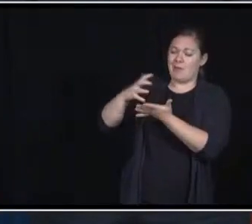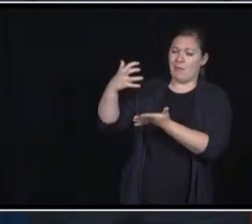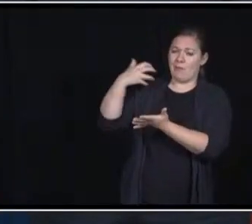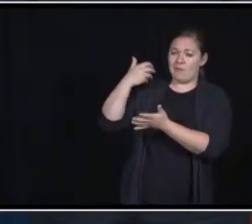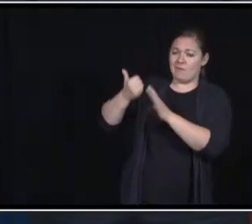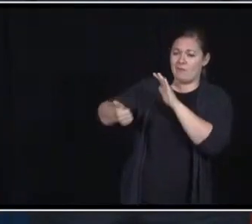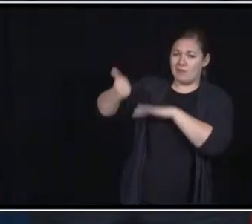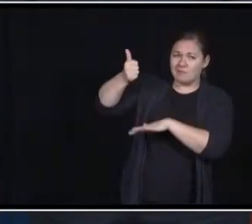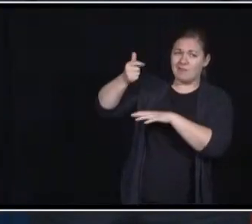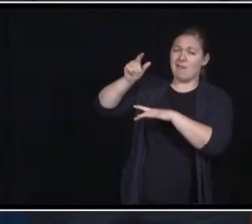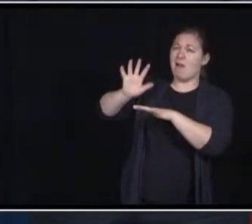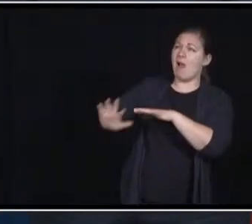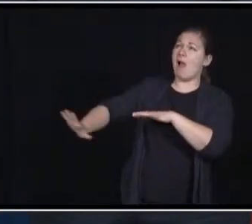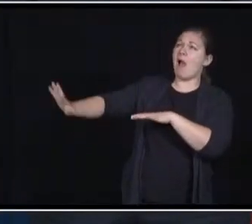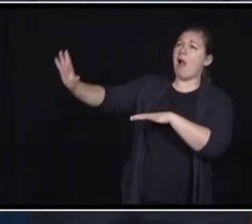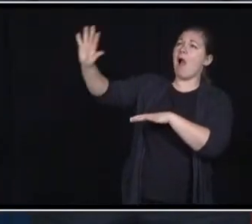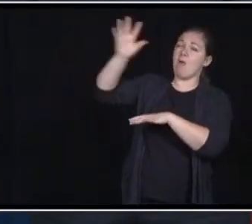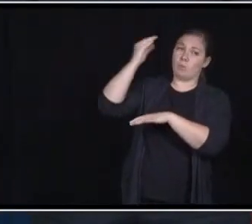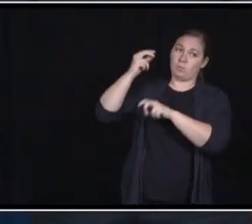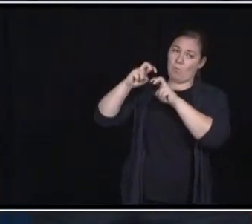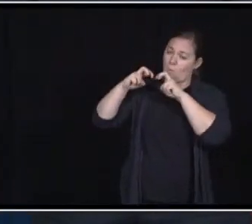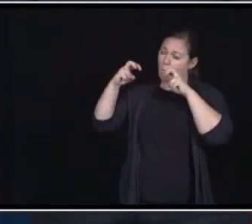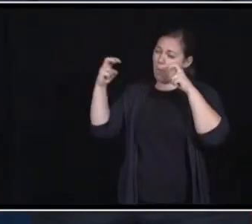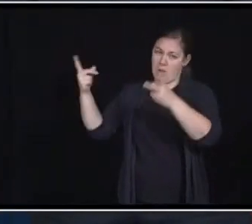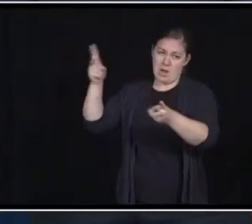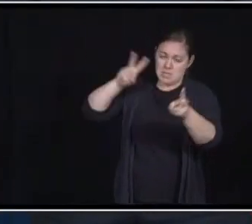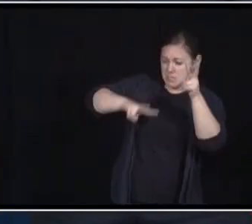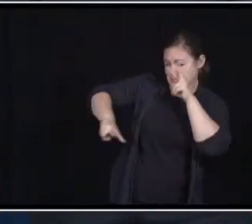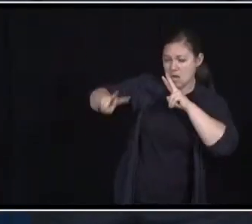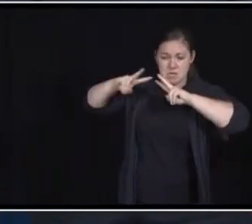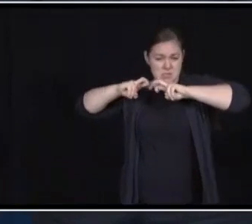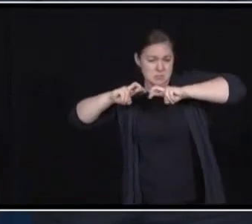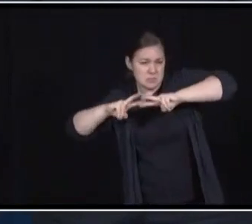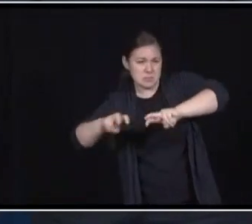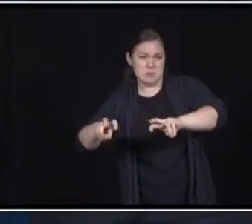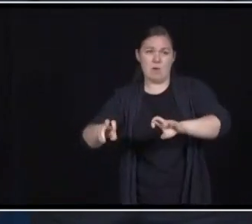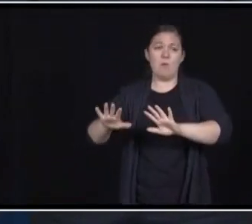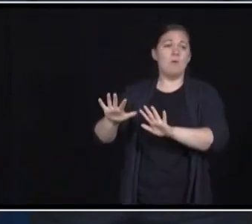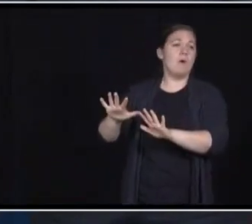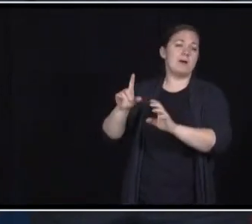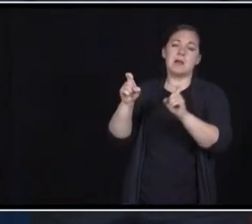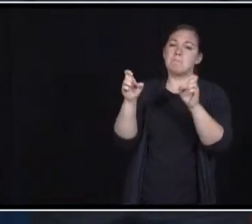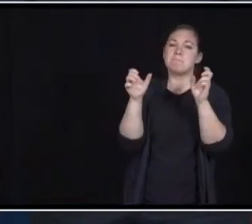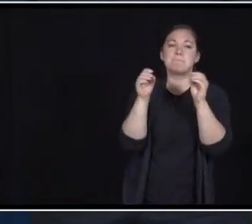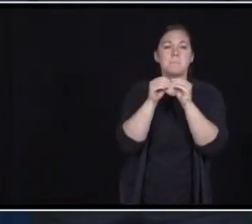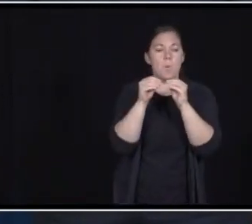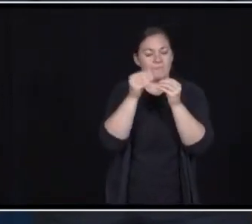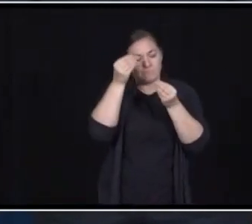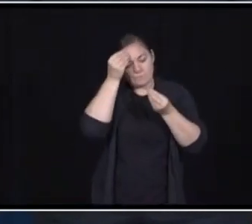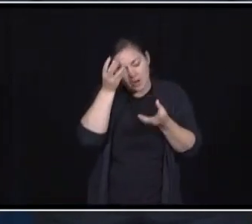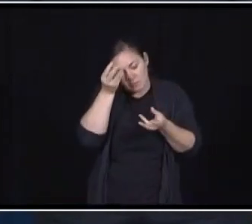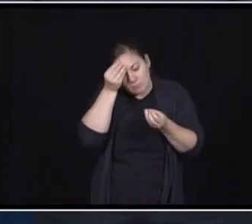again. I have said, it is not just Dr Williams making this decision.